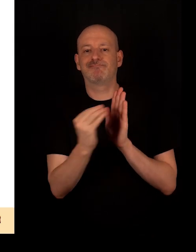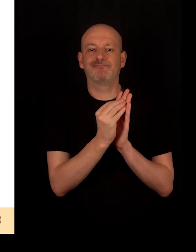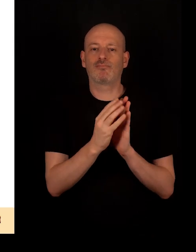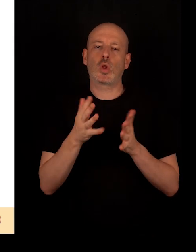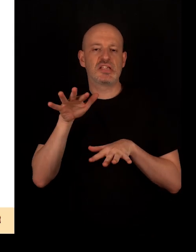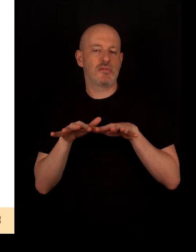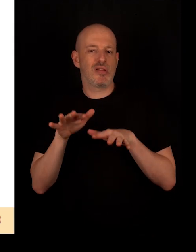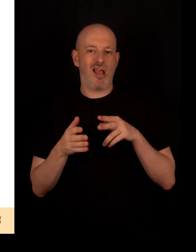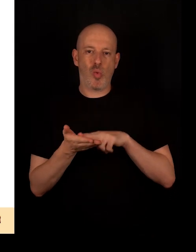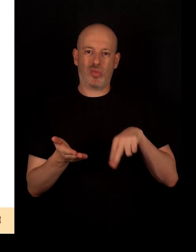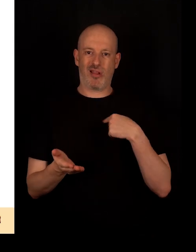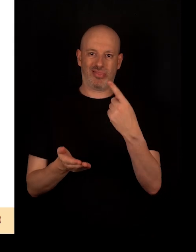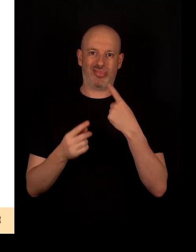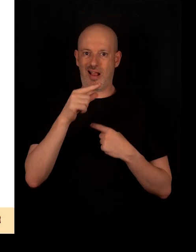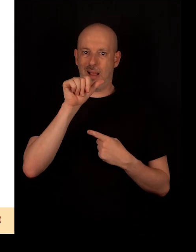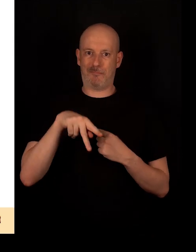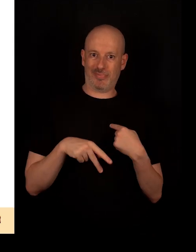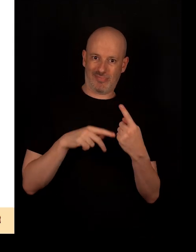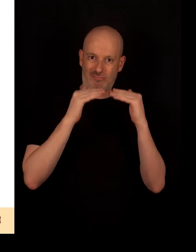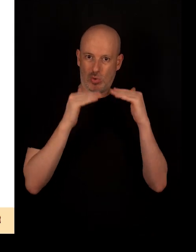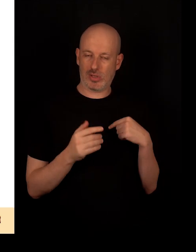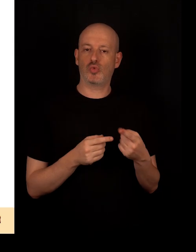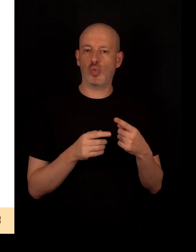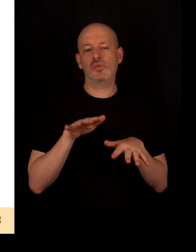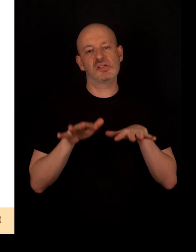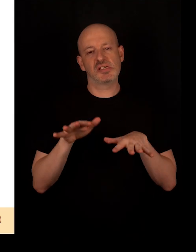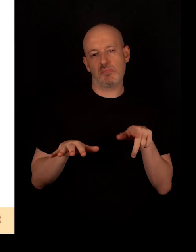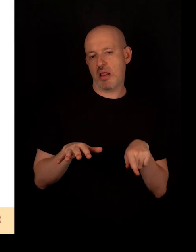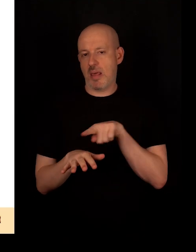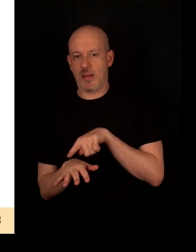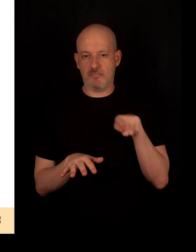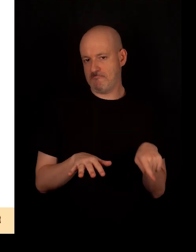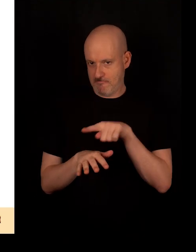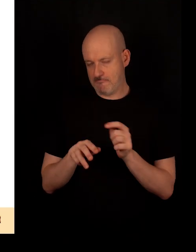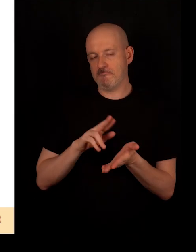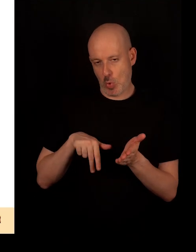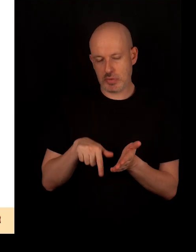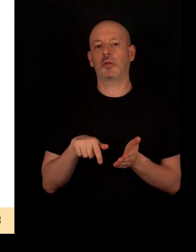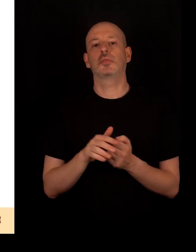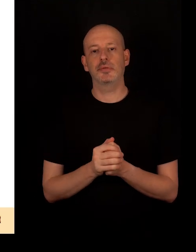include, similarly to the contract that we have with you, you need to have a similar, contract with them.